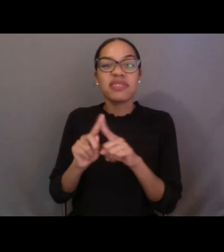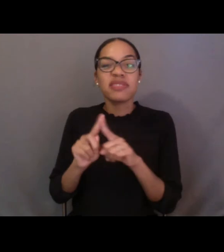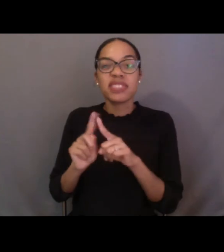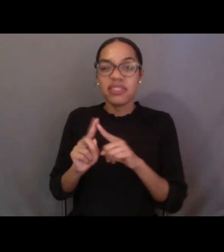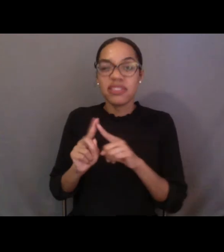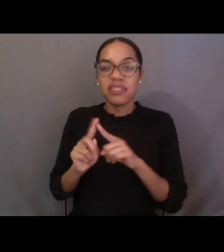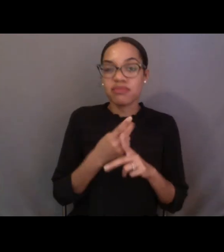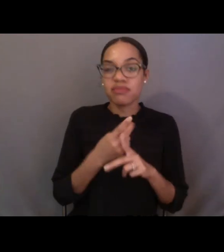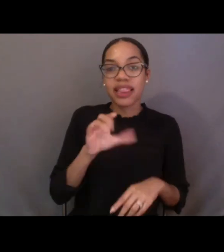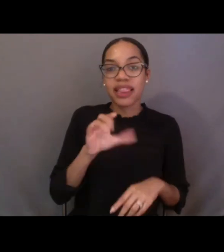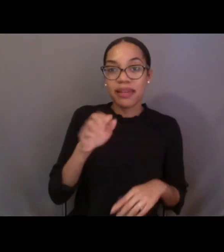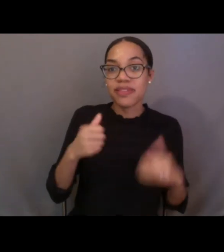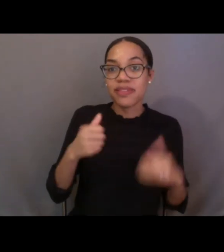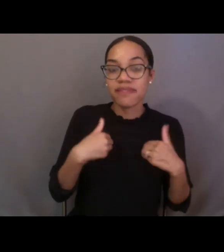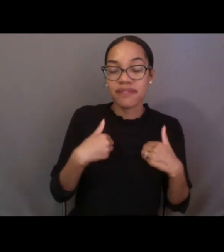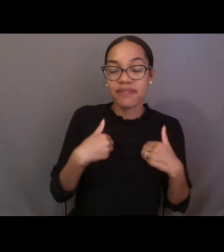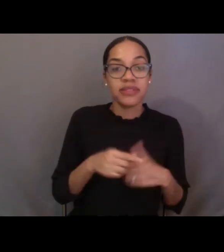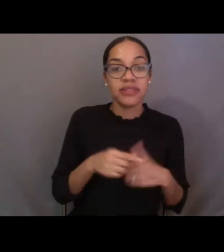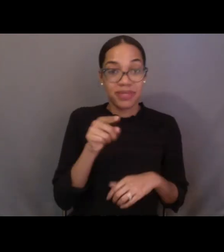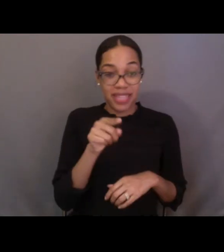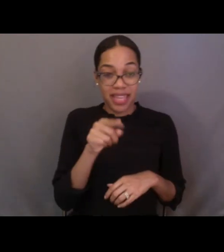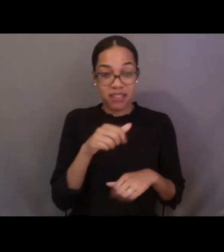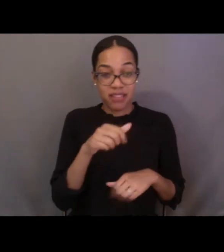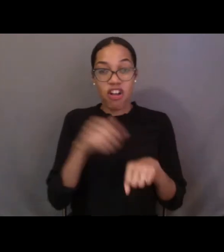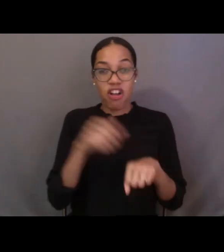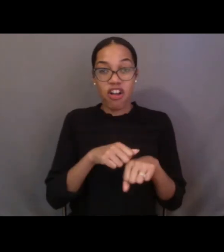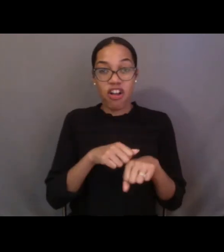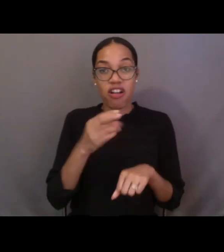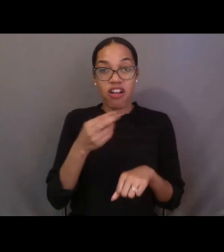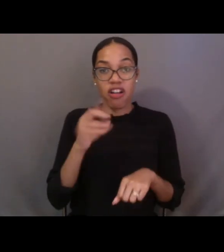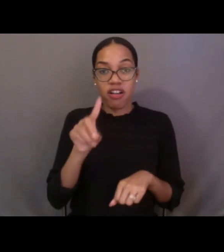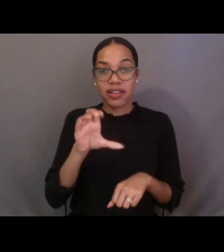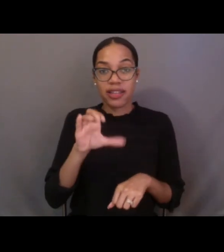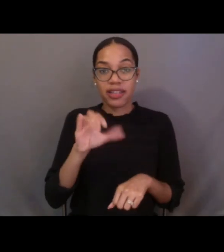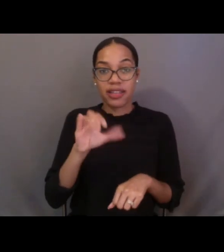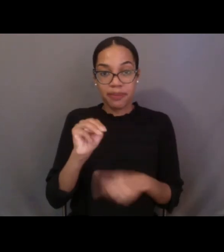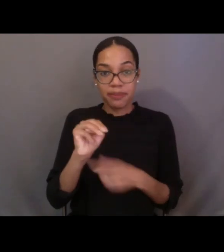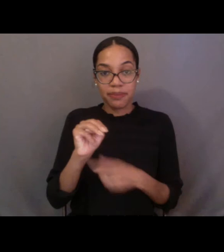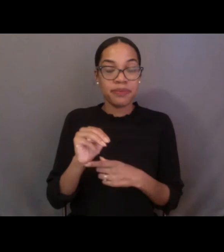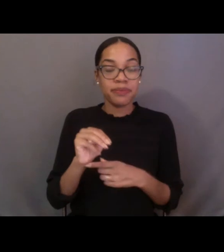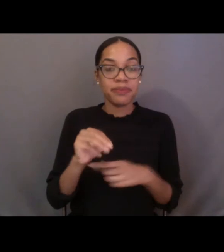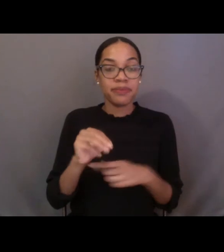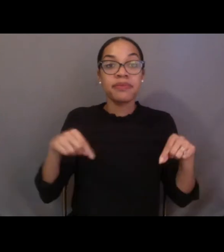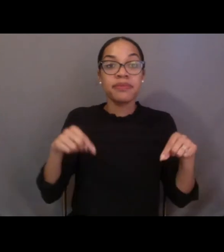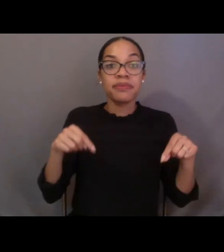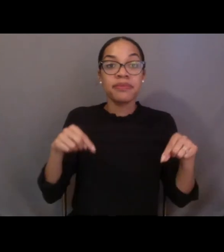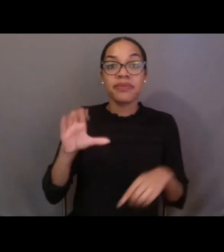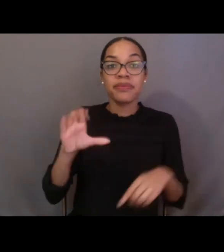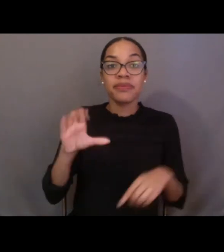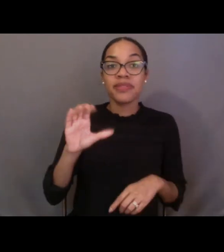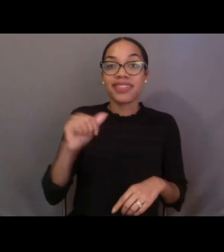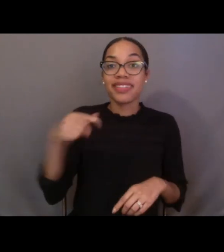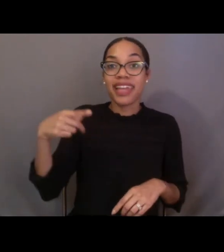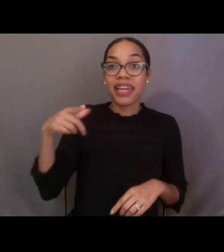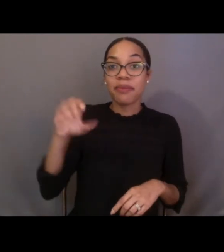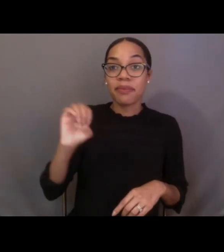But here we have the hard clam, and here on Cape Cod, we actually call this the cohort. So it just means clam.